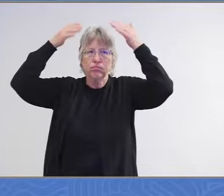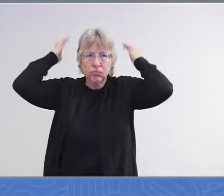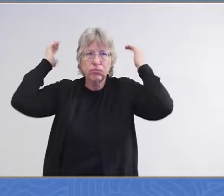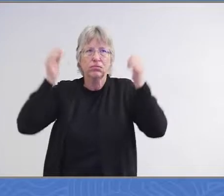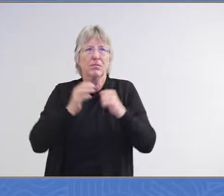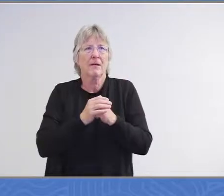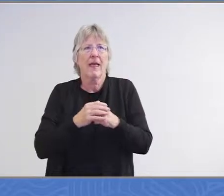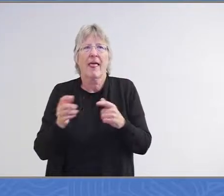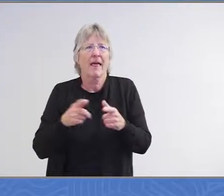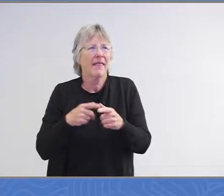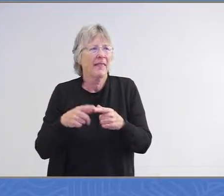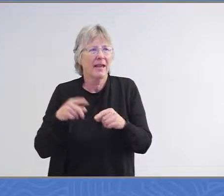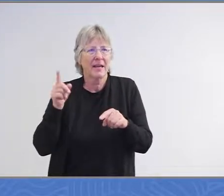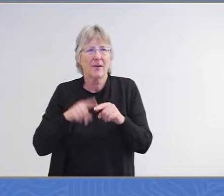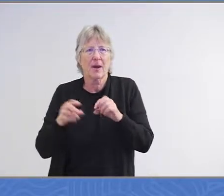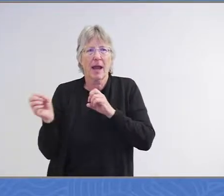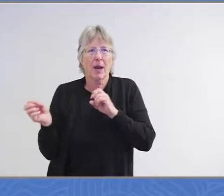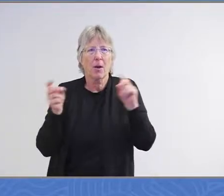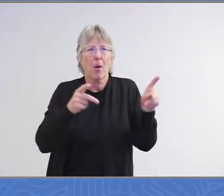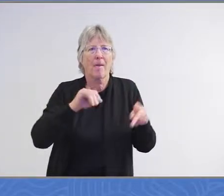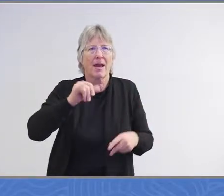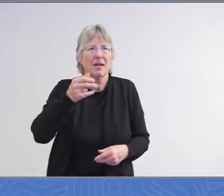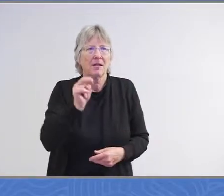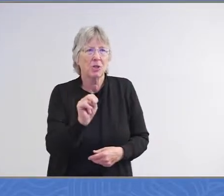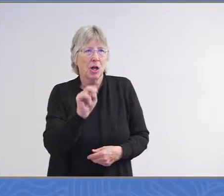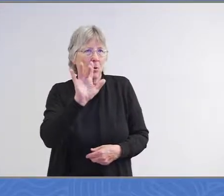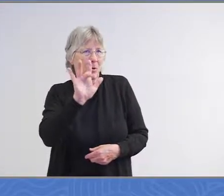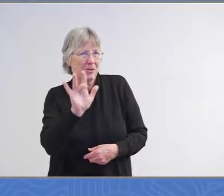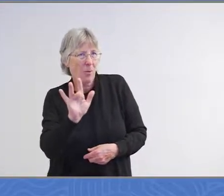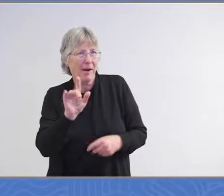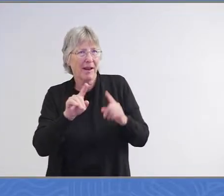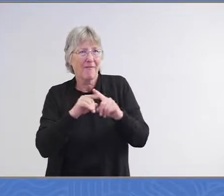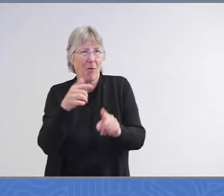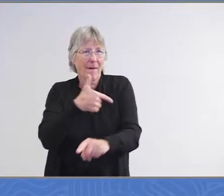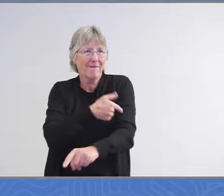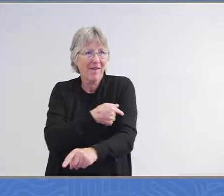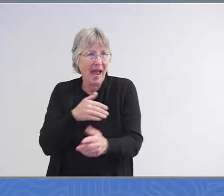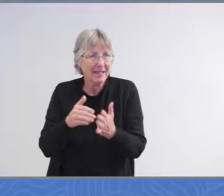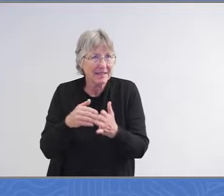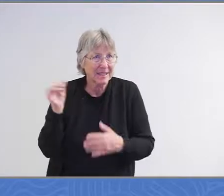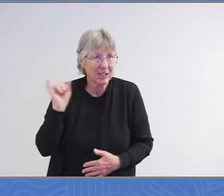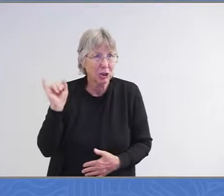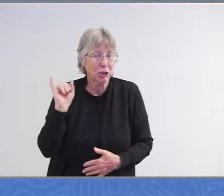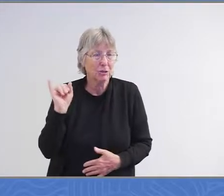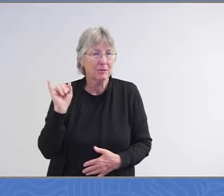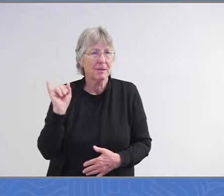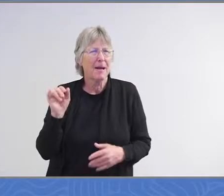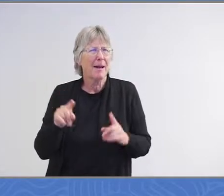until January 25th, if so, but then we must return on the 19th.